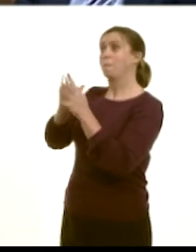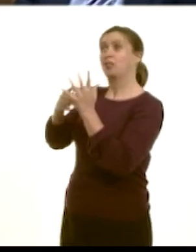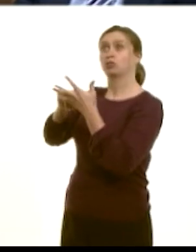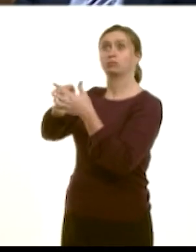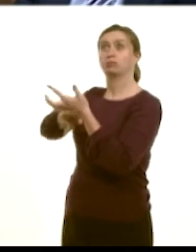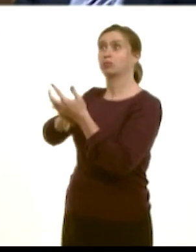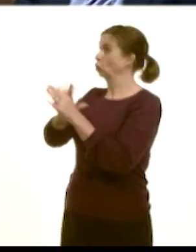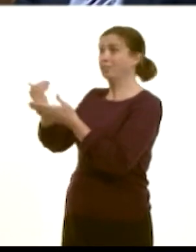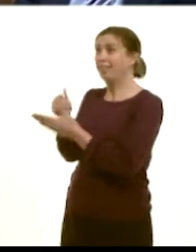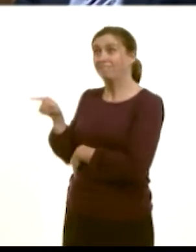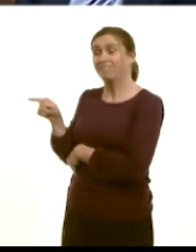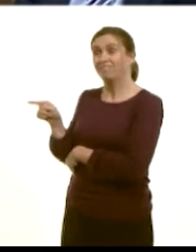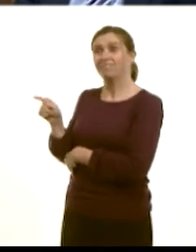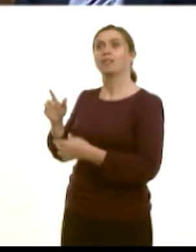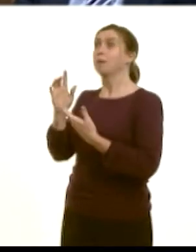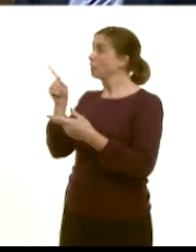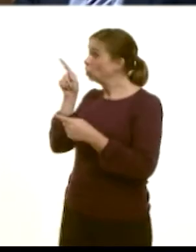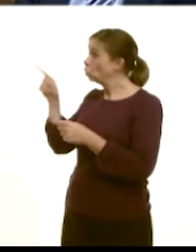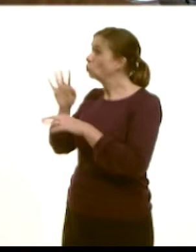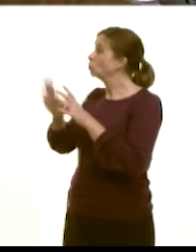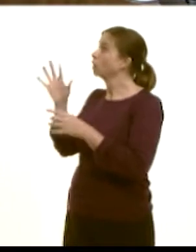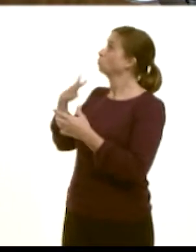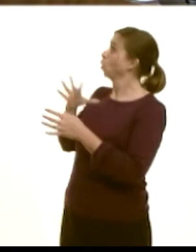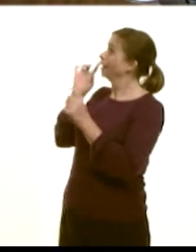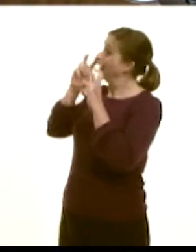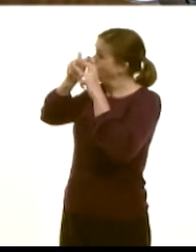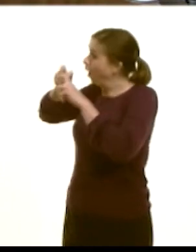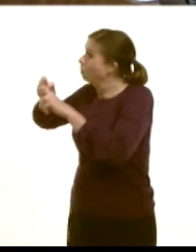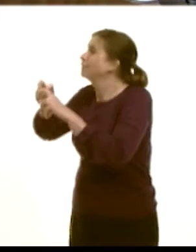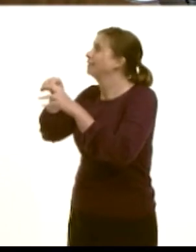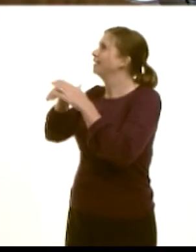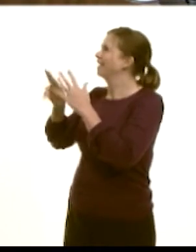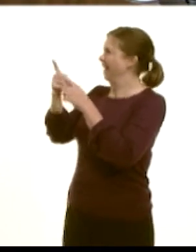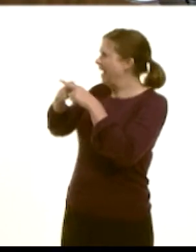Yet, he does not call for an inquiry into the English NHSóI wonder why. Andrew R.T. Davies: What a remarkable answer.